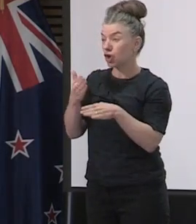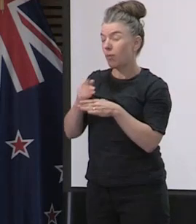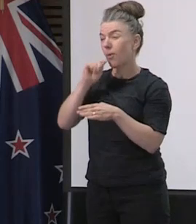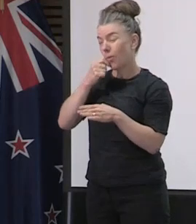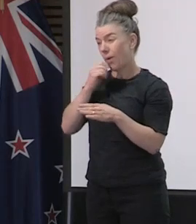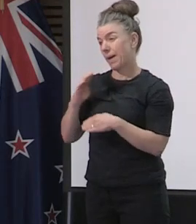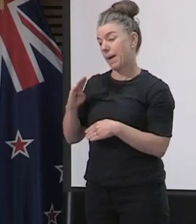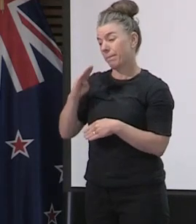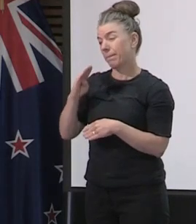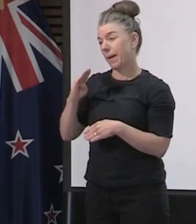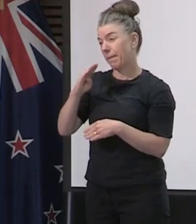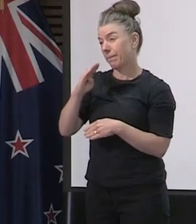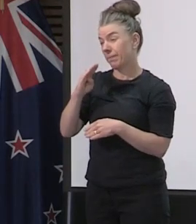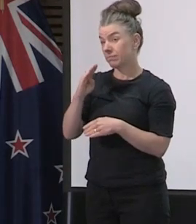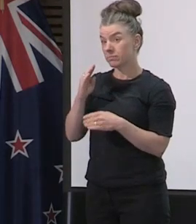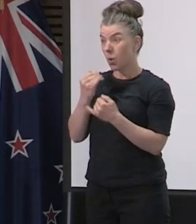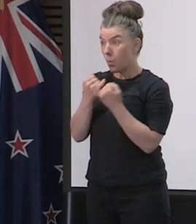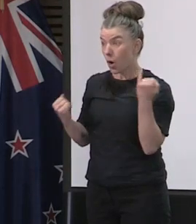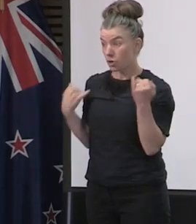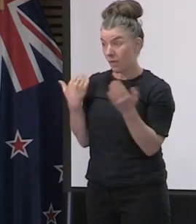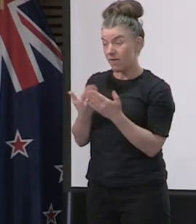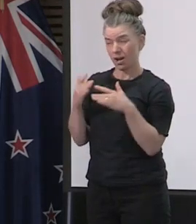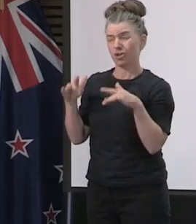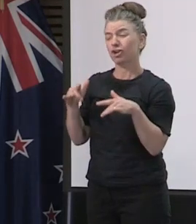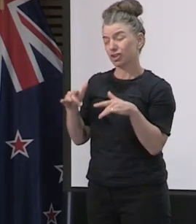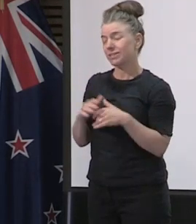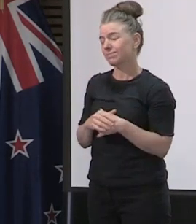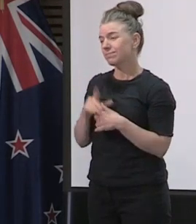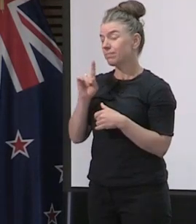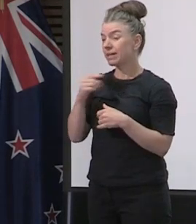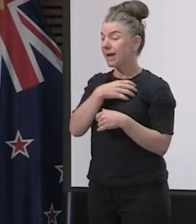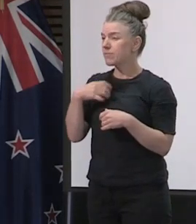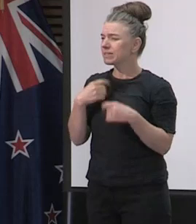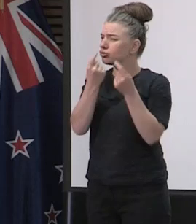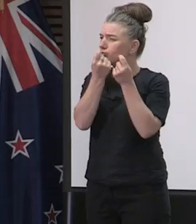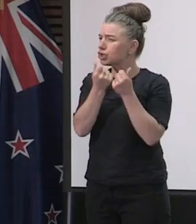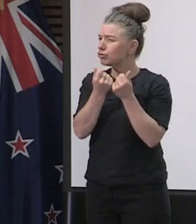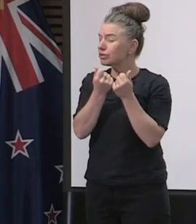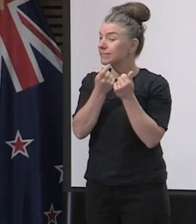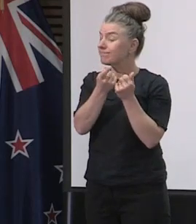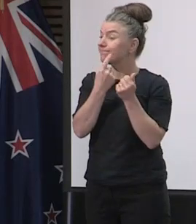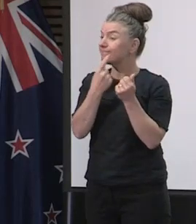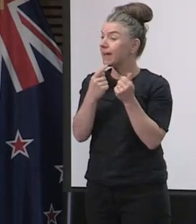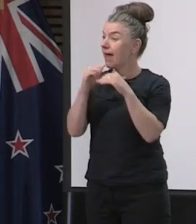rate - it will sadly increase.